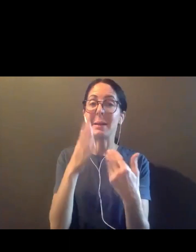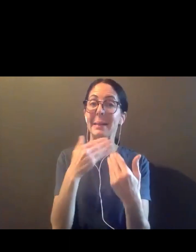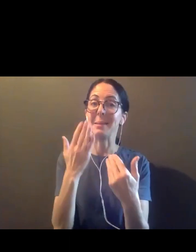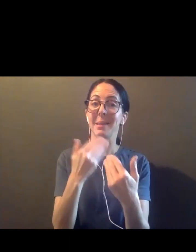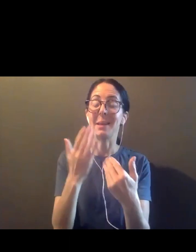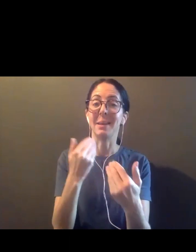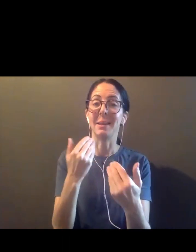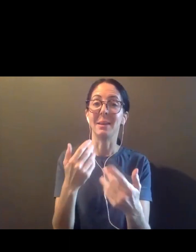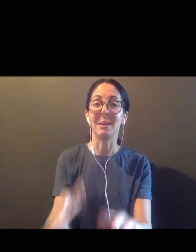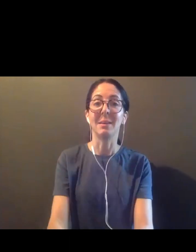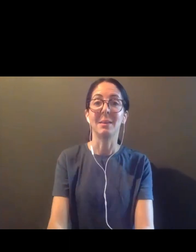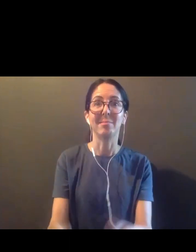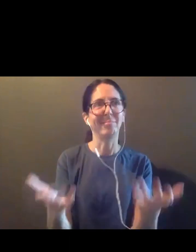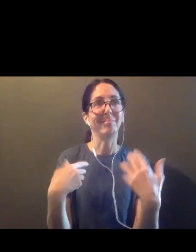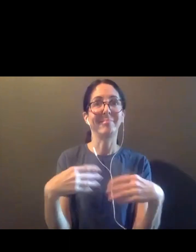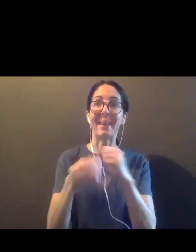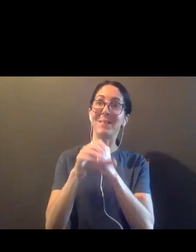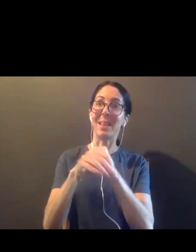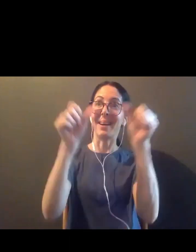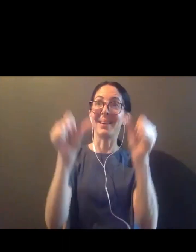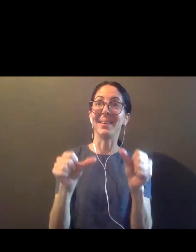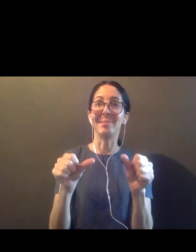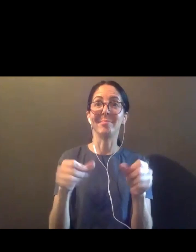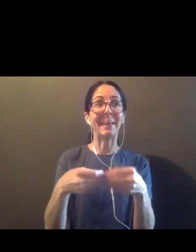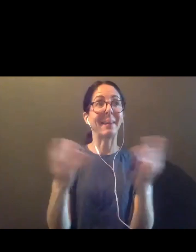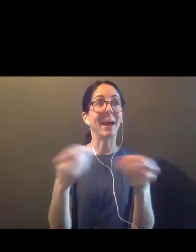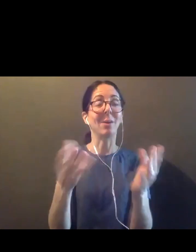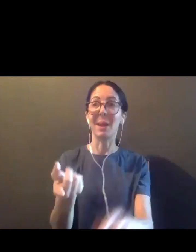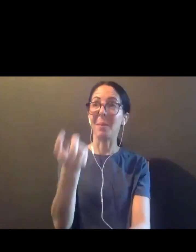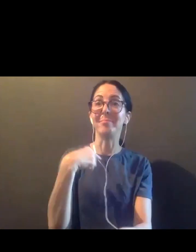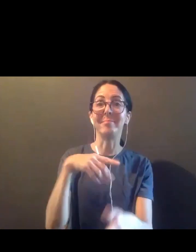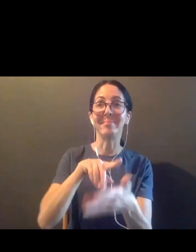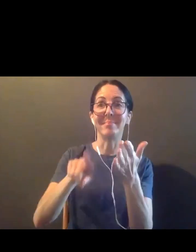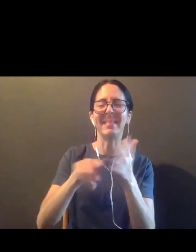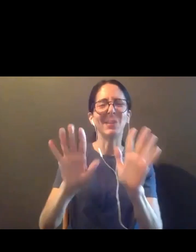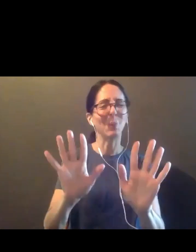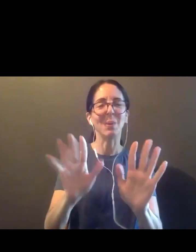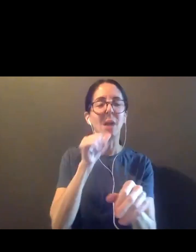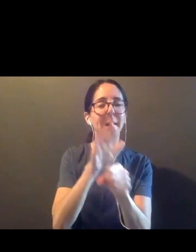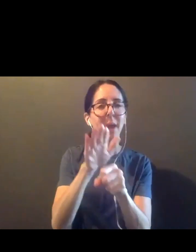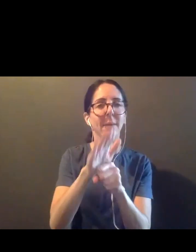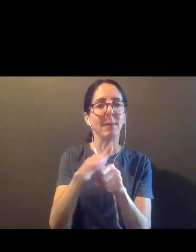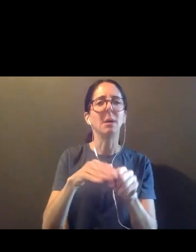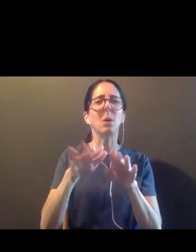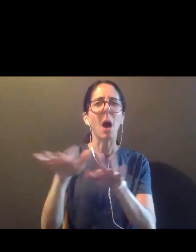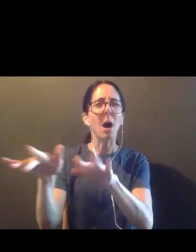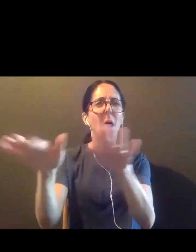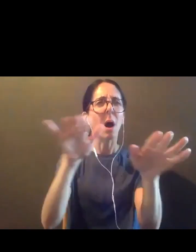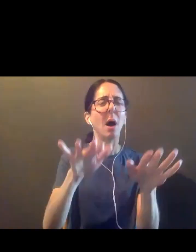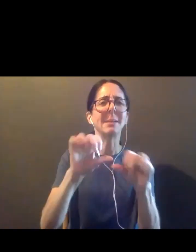a flyer, “come participate in a research study.” So, making partnerships and connections across the regions to like-minded agencies.